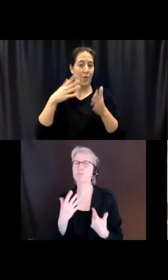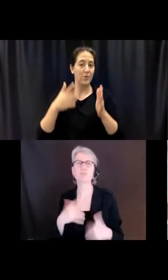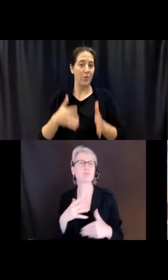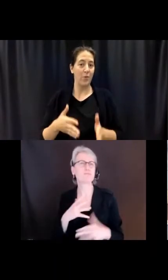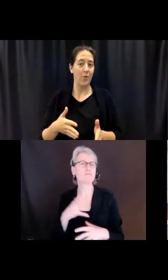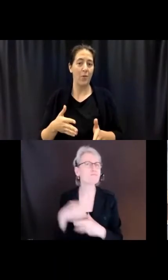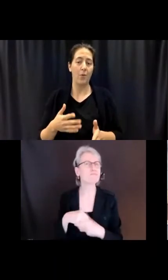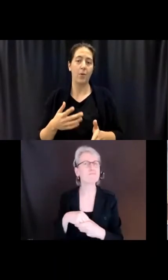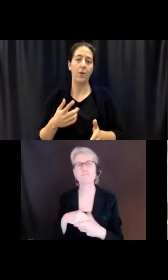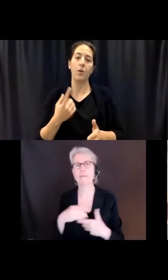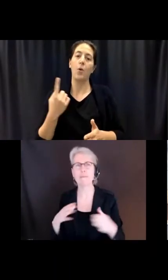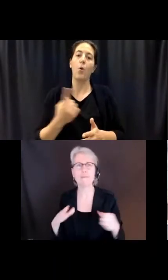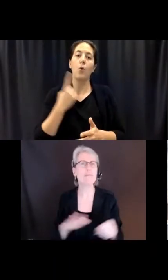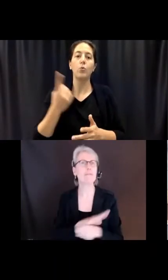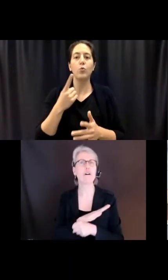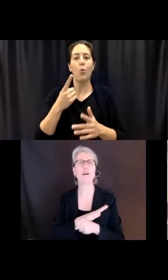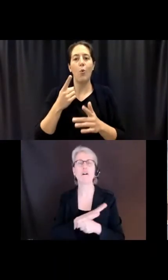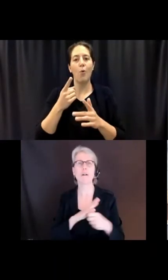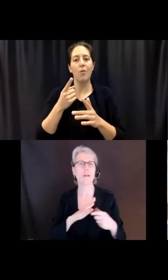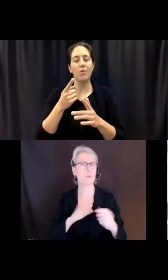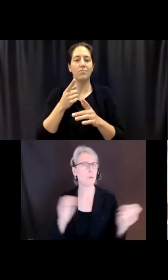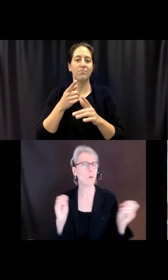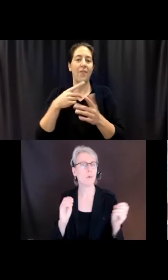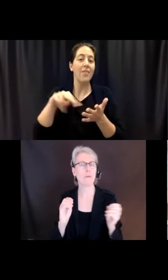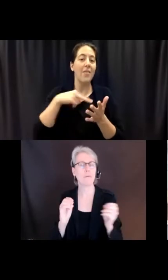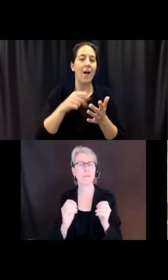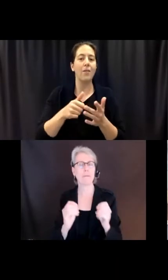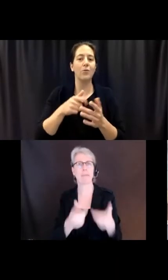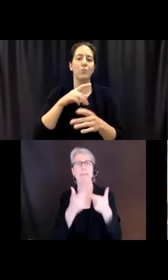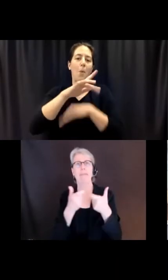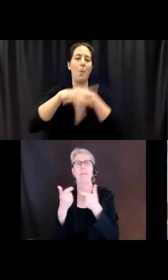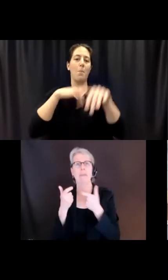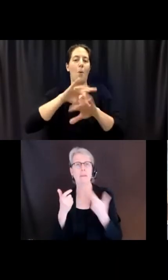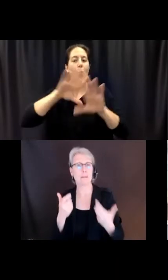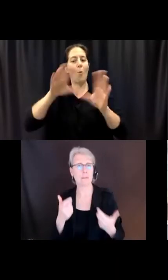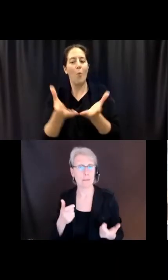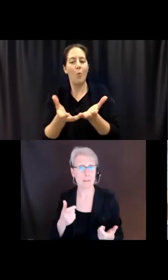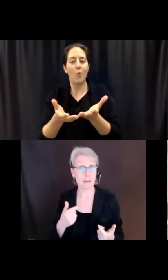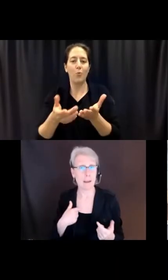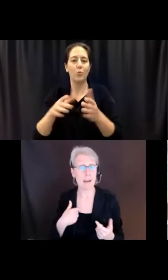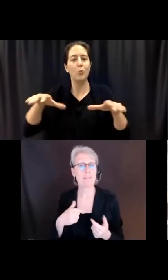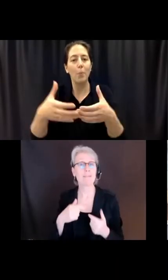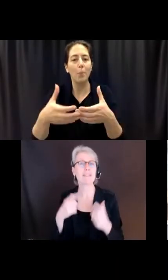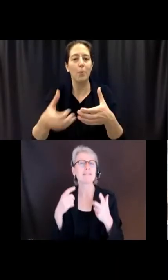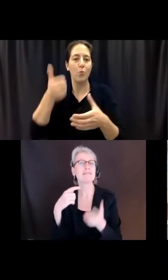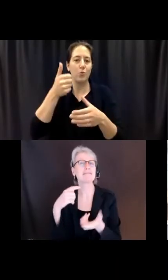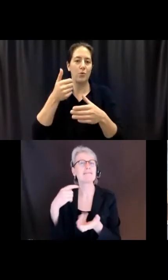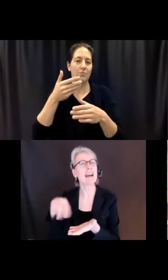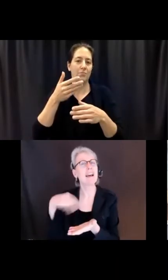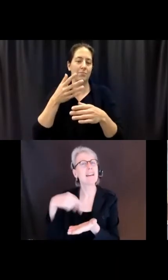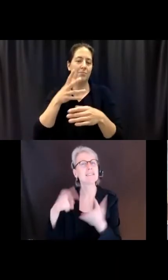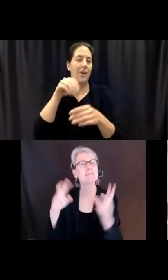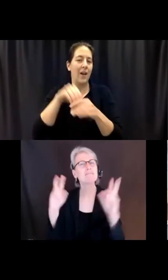KIND OF -- BECAUSE I DANCE, WE HAVE SOMETHING CALLED BATTLES. I BATTLE AGAINST REGULAR DANCERS